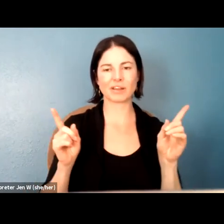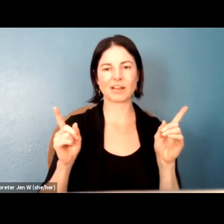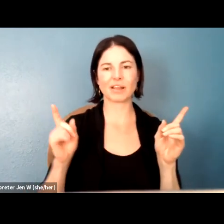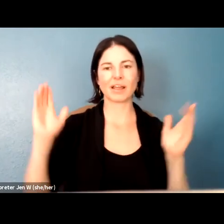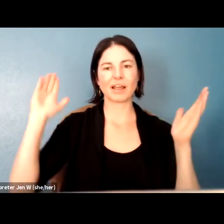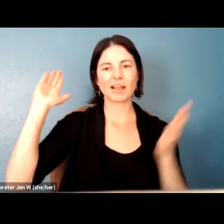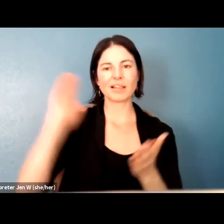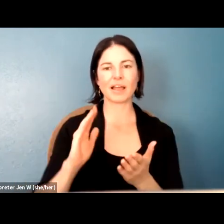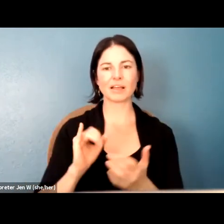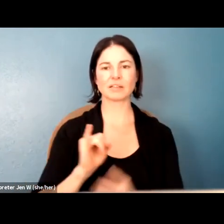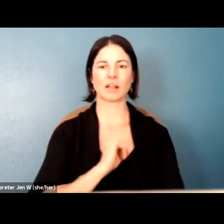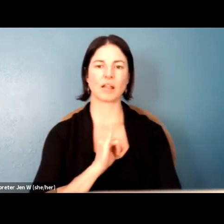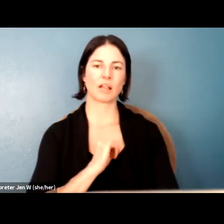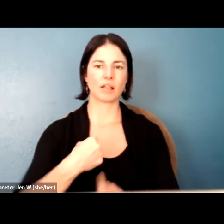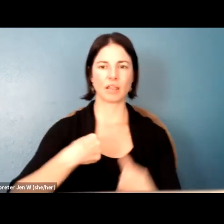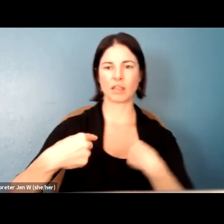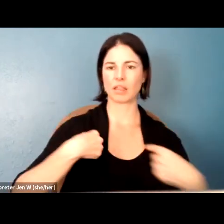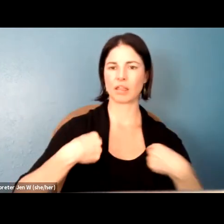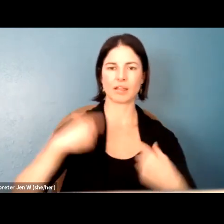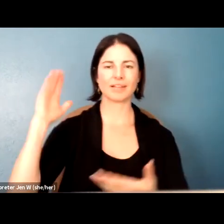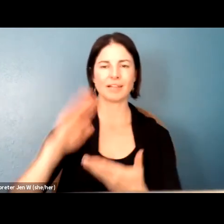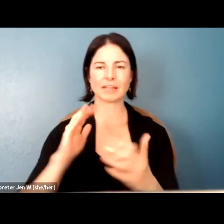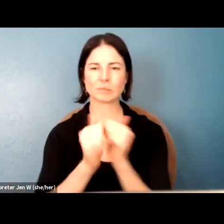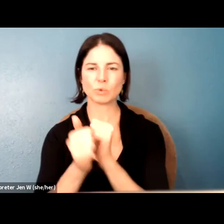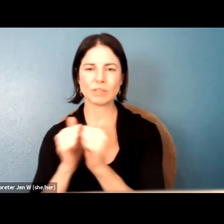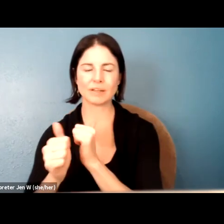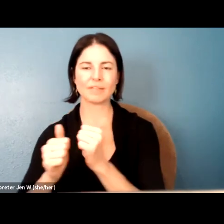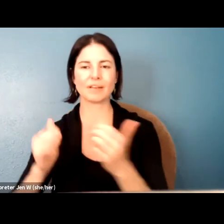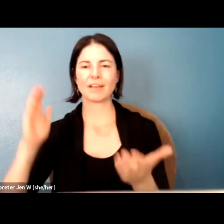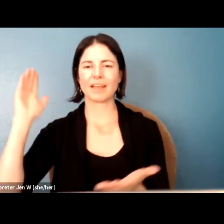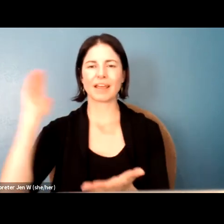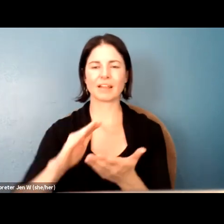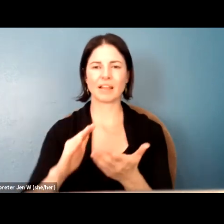competitive, and less punitive, with ourselves and each other.